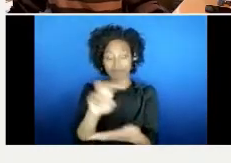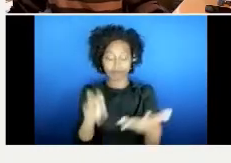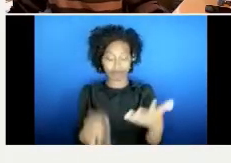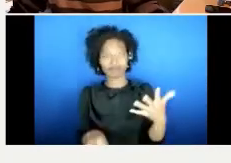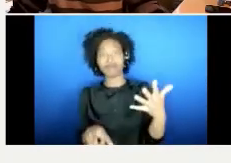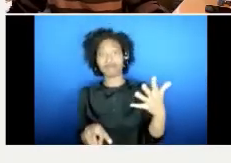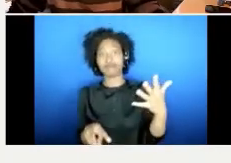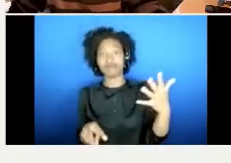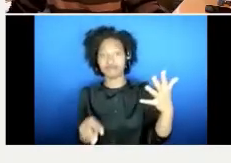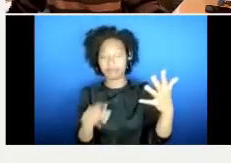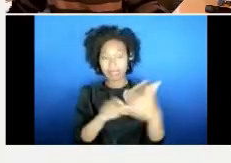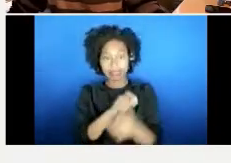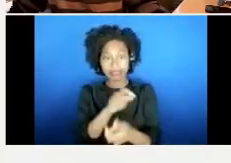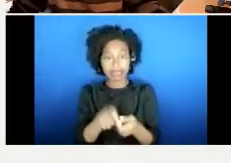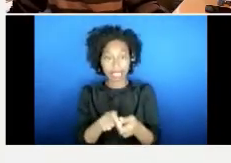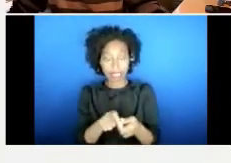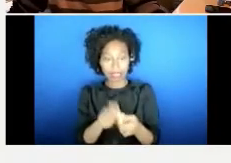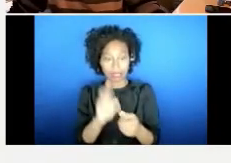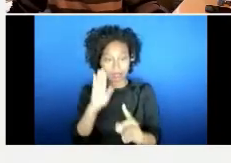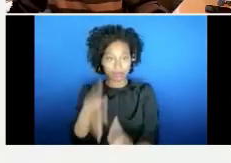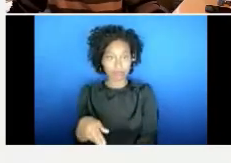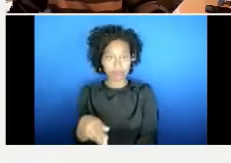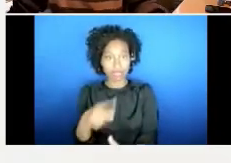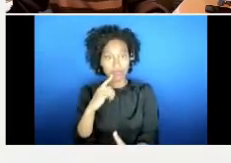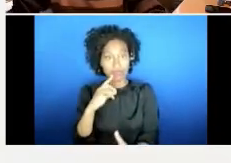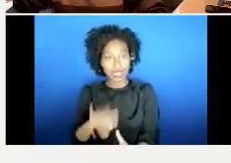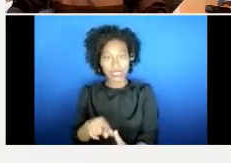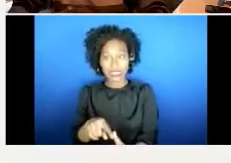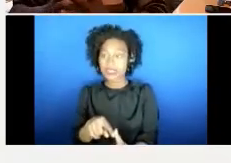to read. 14:41:33 So this is a good option to use if